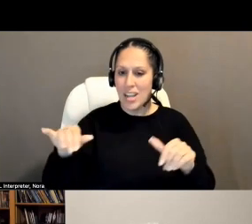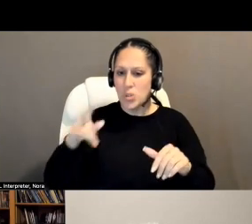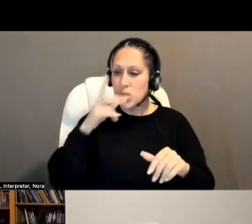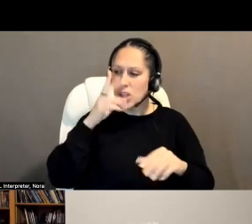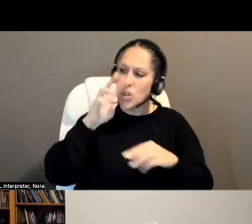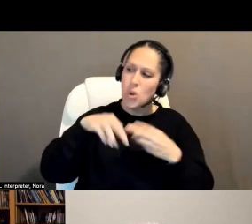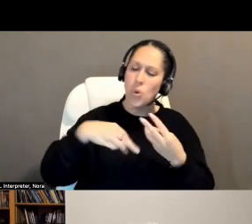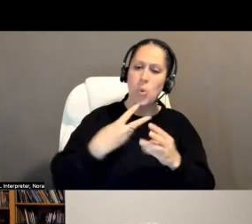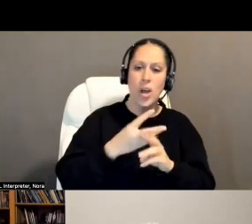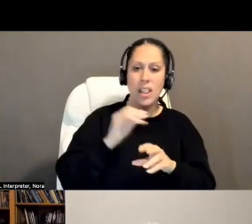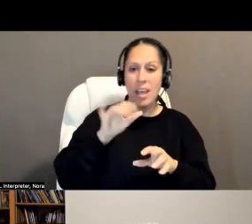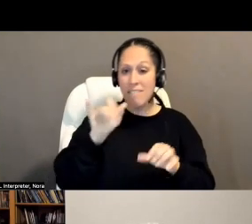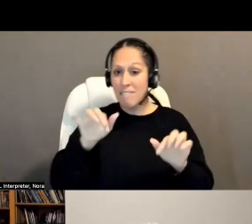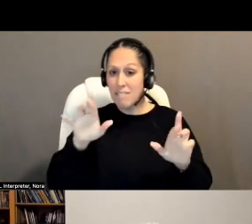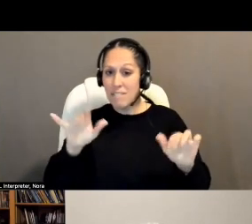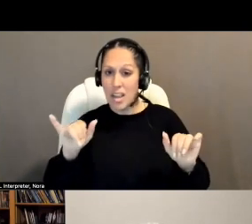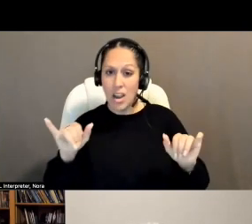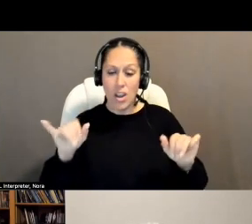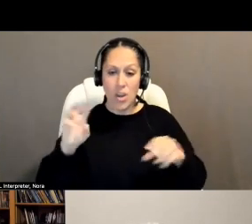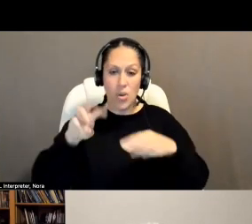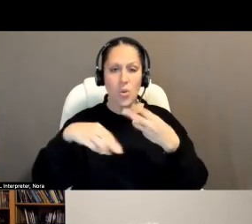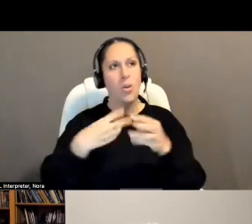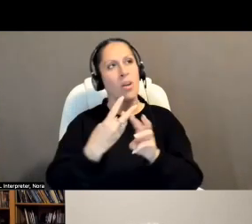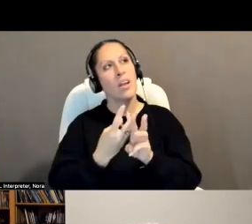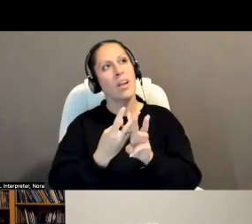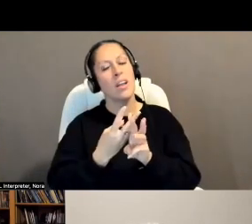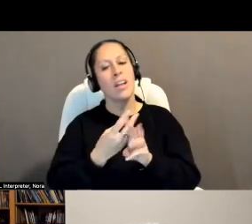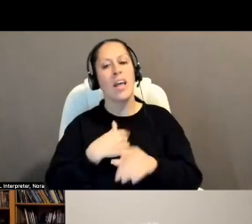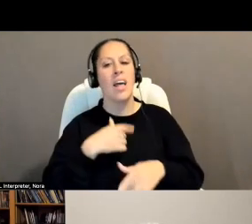fairyland world? I guess I feel like I have more than one World.